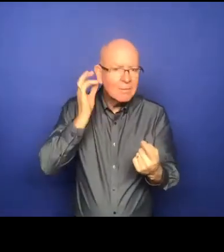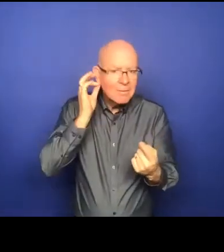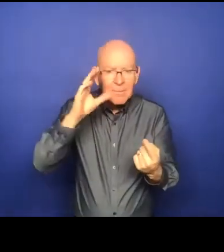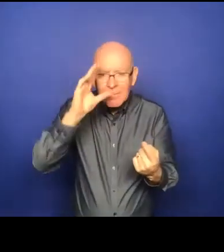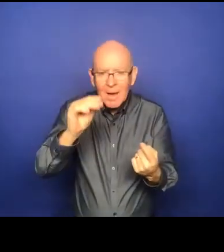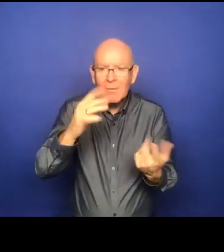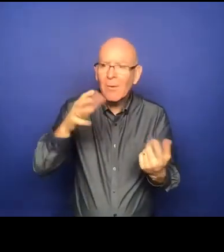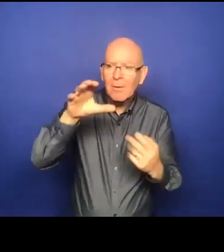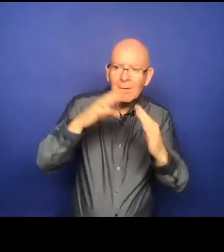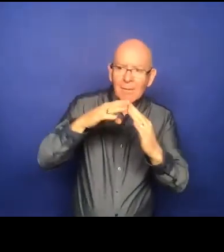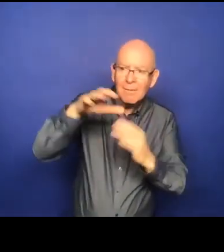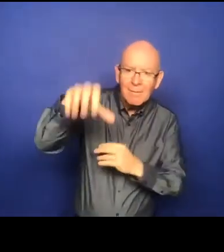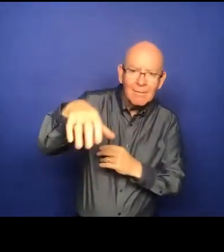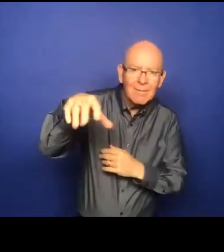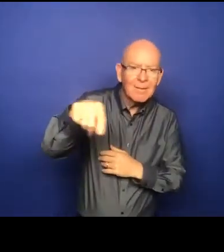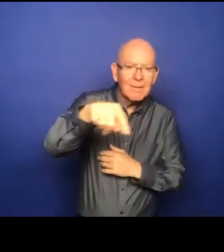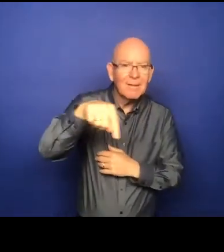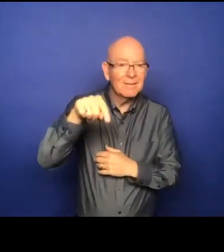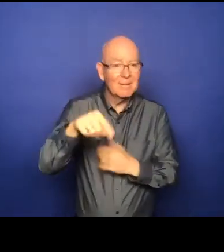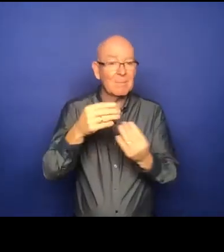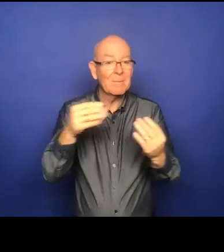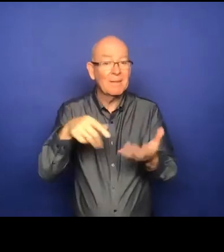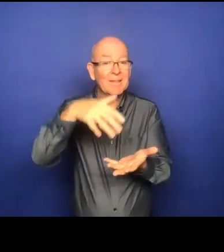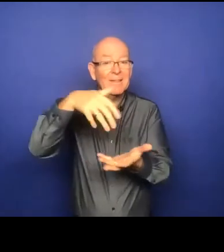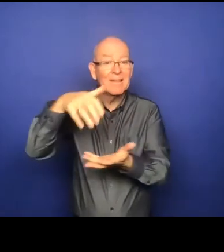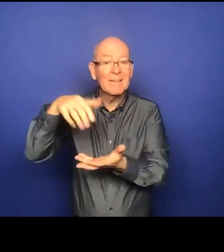increased or, perhaps, decreased, and also to look at, monitor